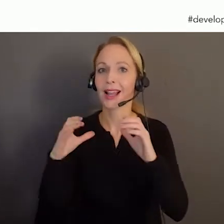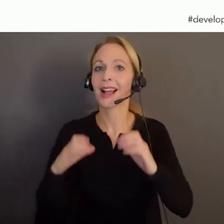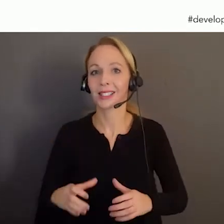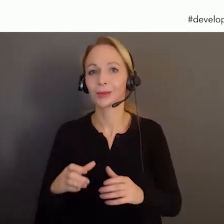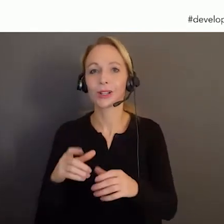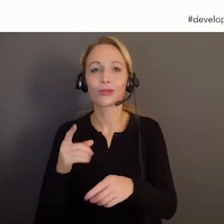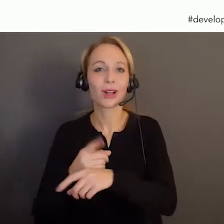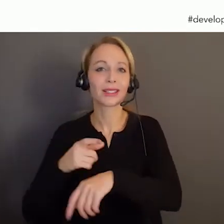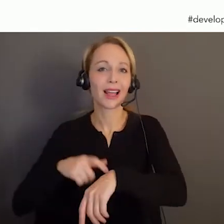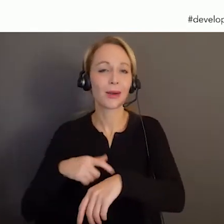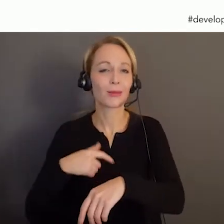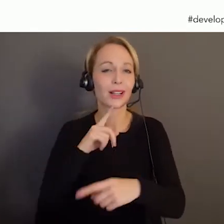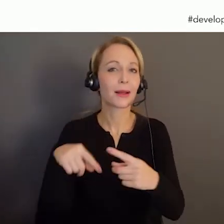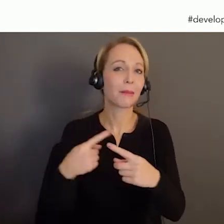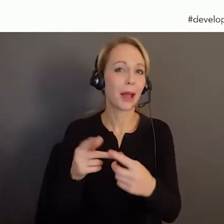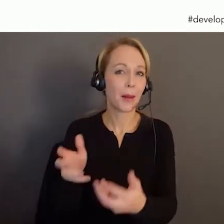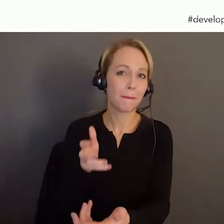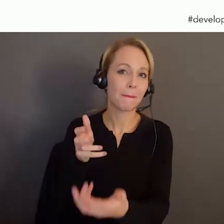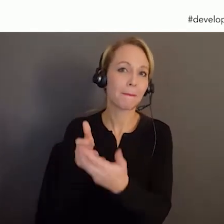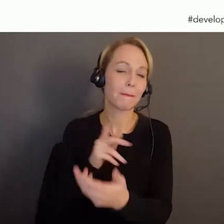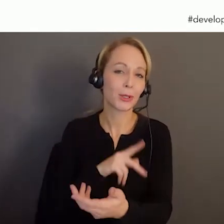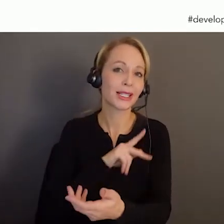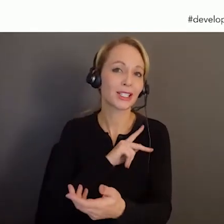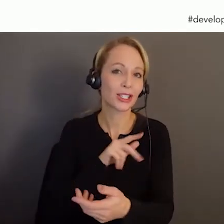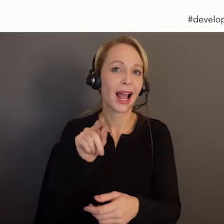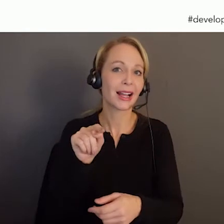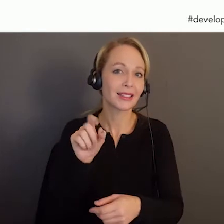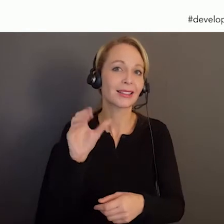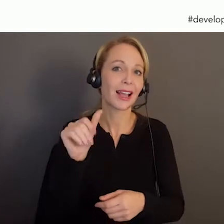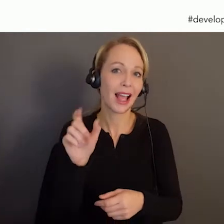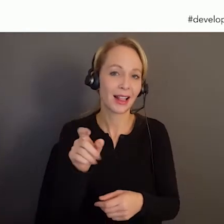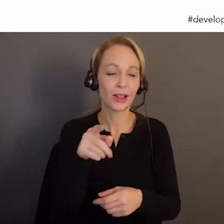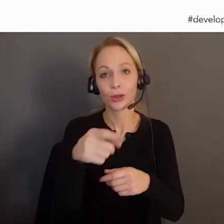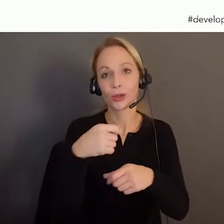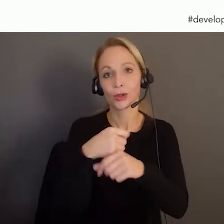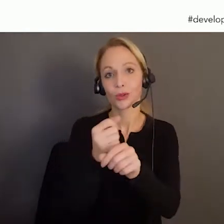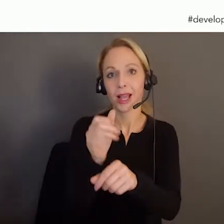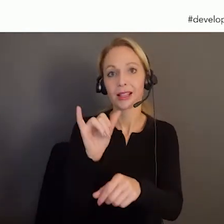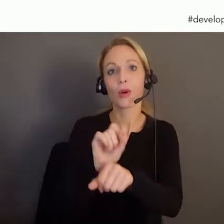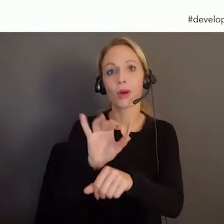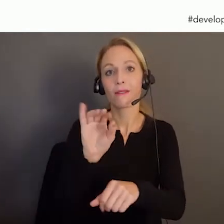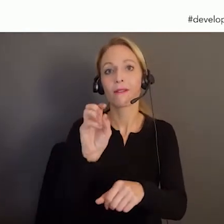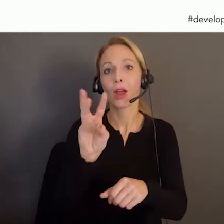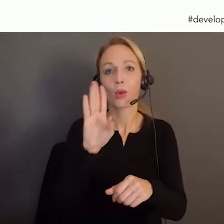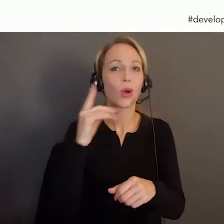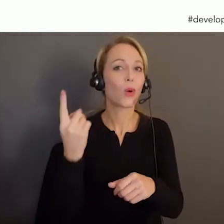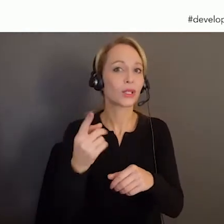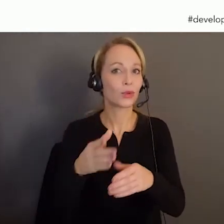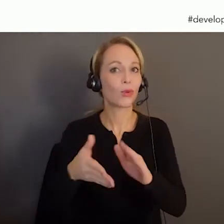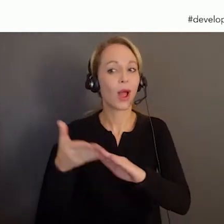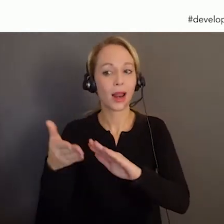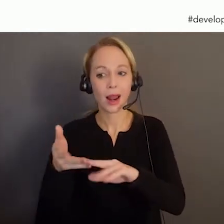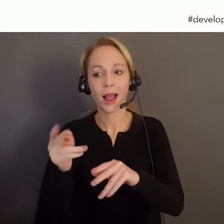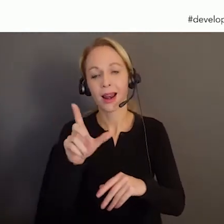AND TALKING ABOUT CUSTOMIZATION AND SCALE. ONCE YOU CREATE A WORK FLOW, THAT FLOW WILL RUN ONCE YOU TURN IT OFF.